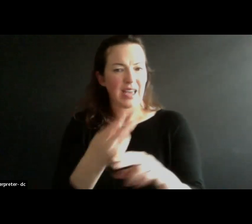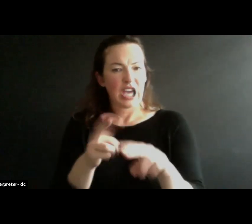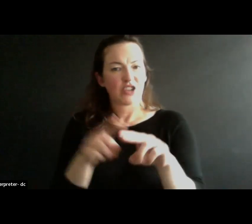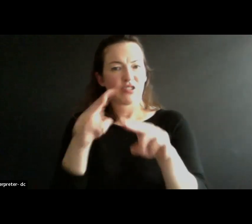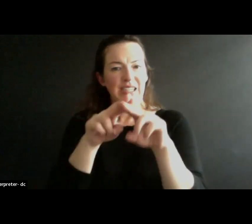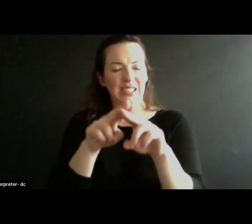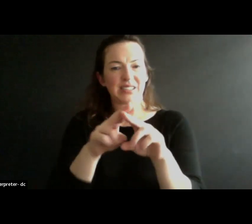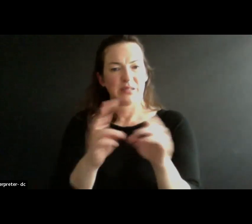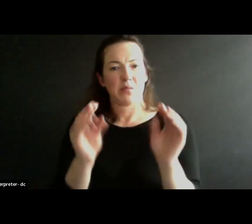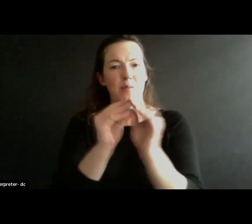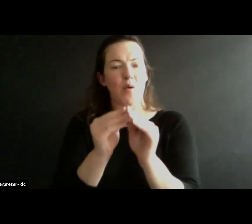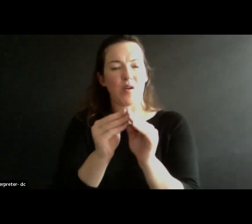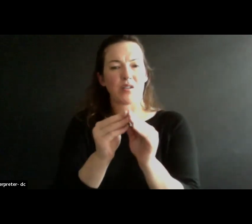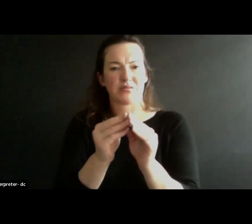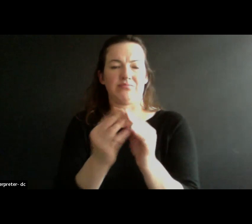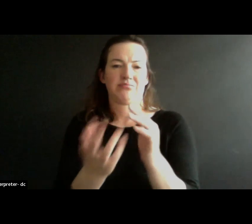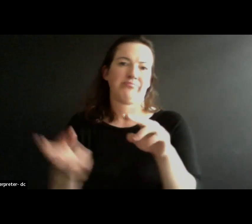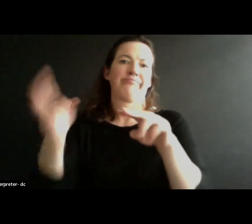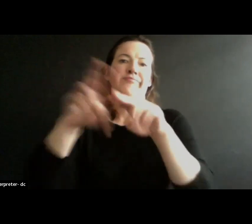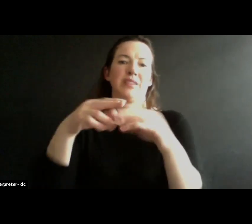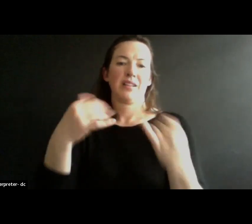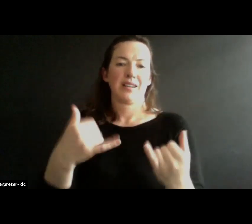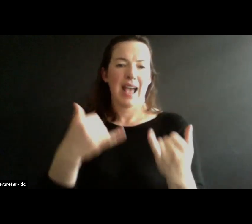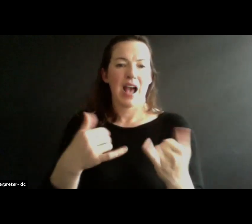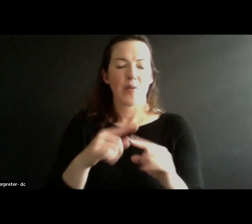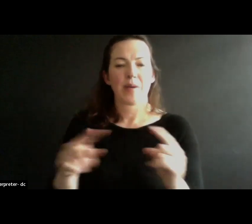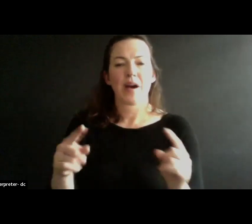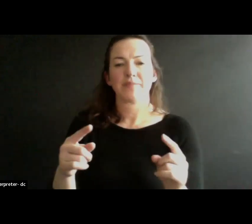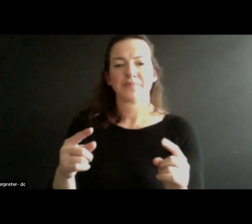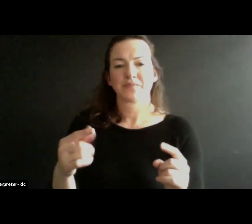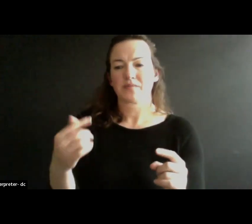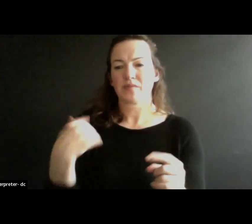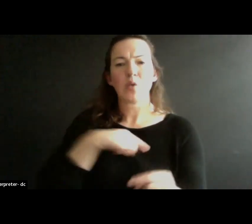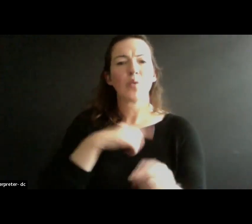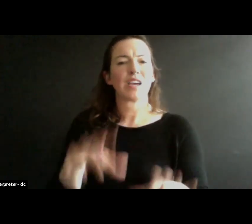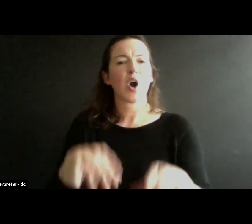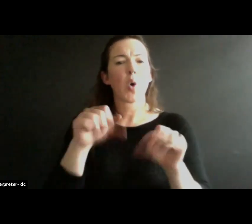number has increased significantly. Just our last. So we host these on a monthly basis.